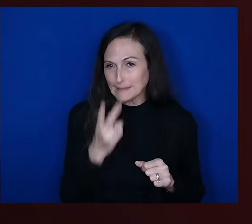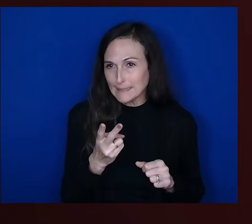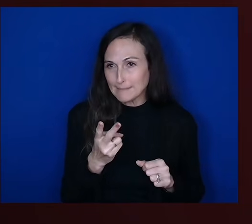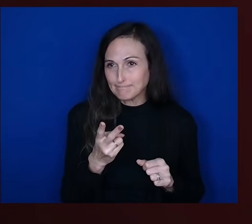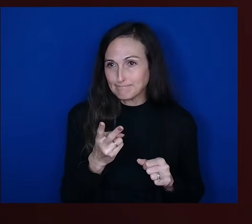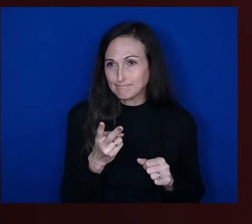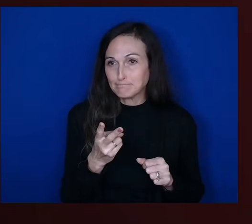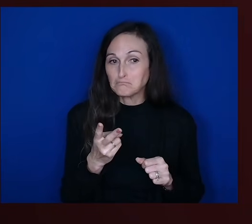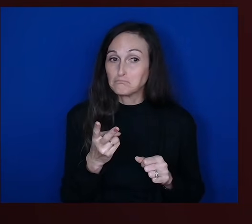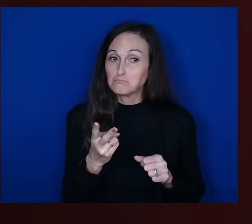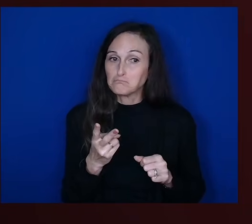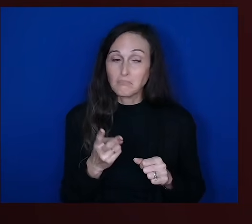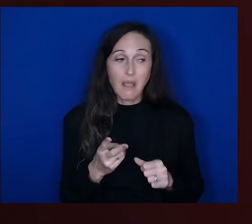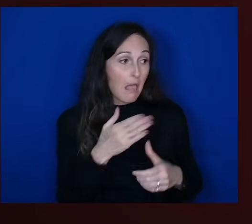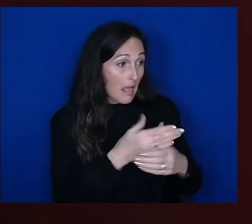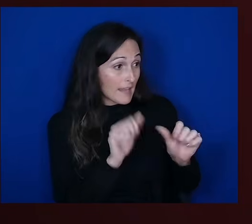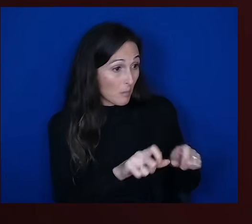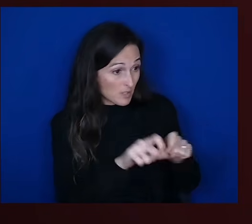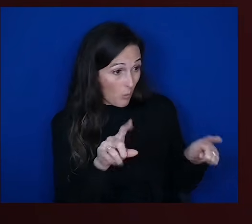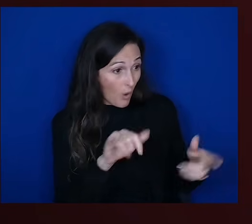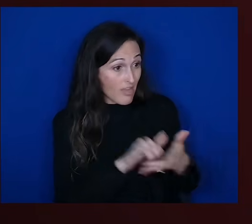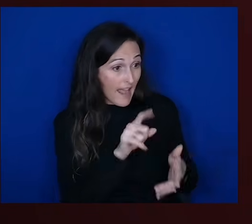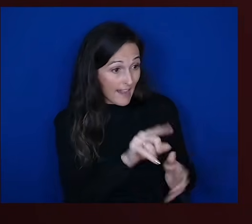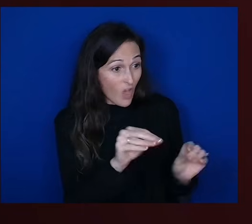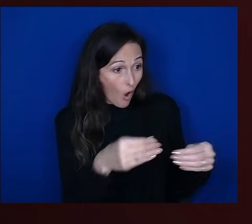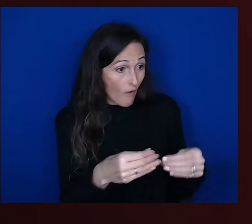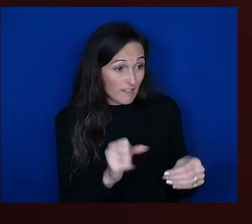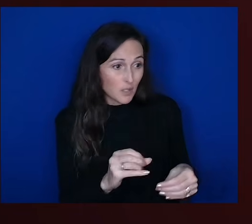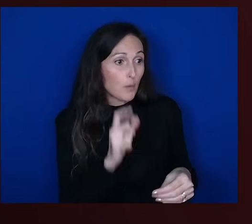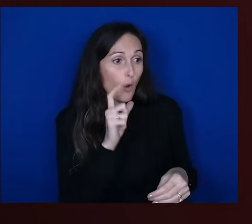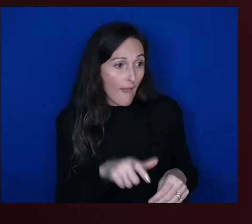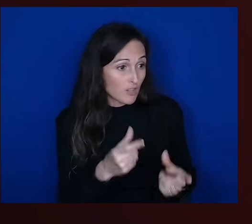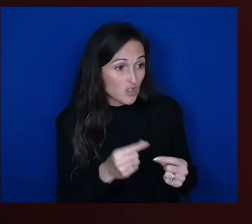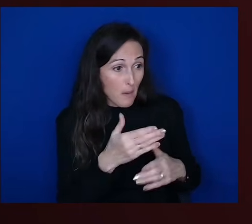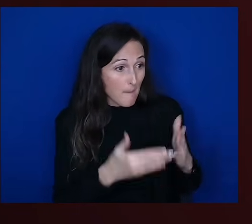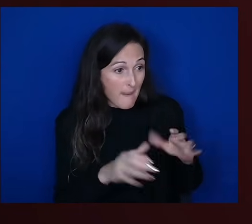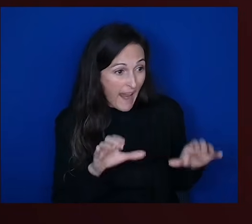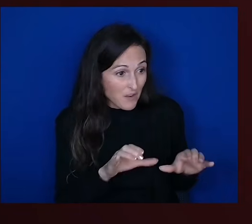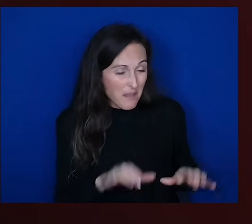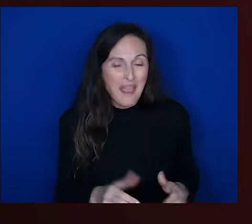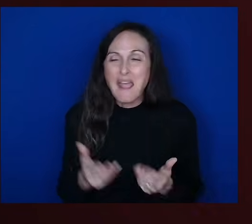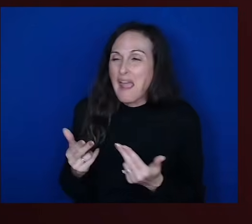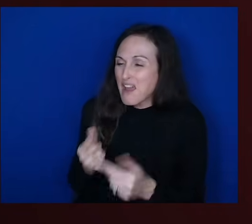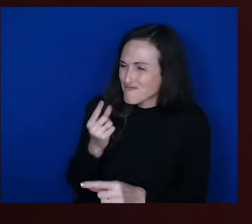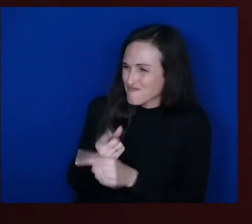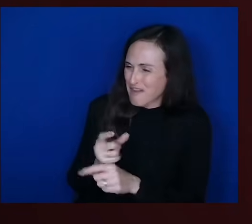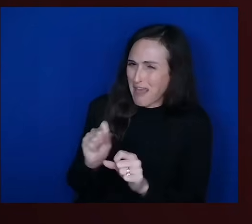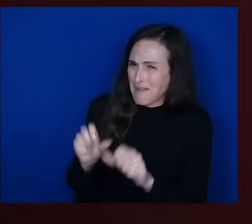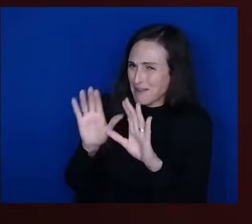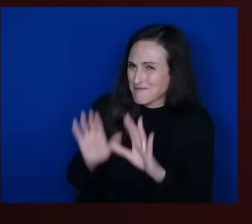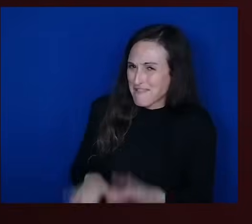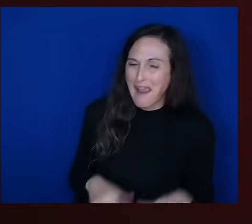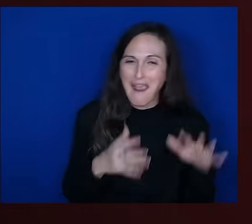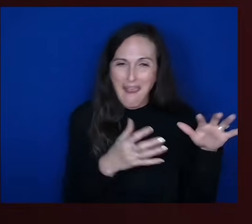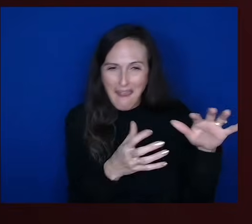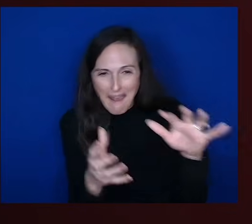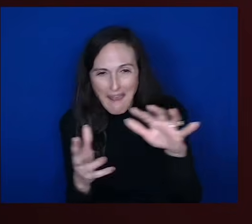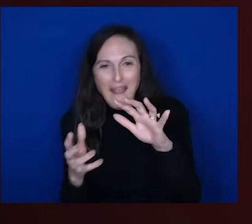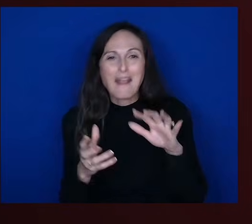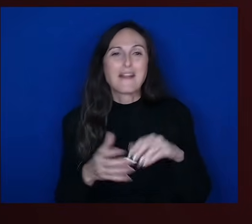Can we also deploy that in the office so we don't have to do it manually? Yeah, right. That would be great. Okay, I'm going to four.